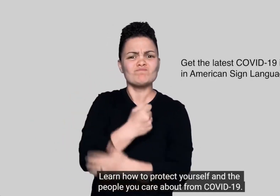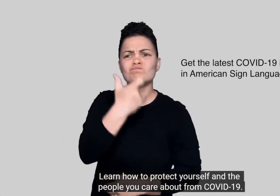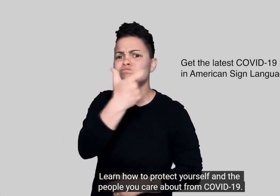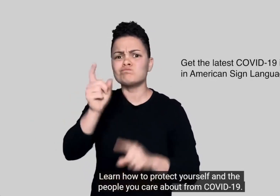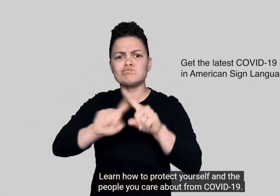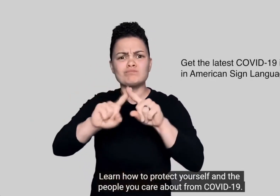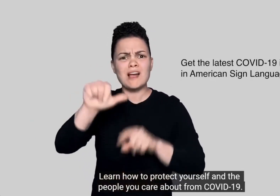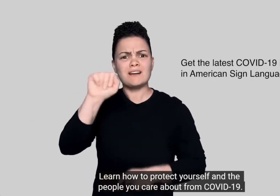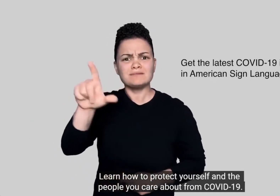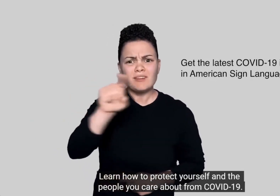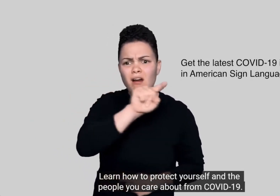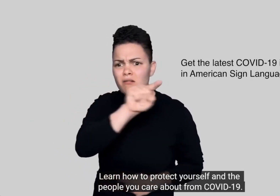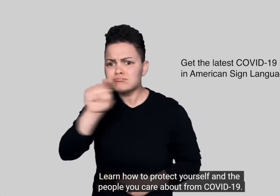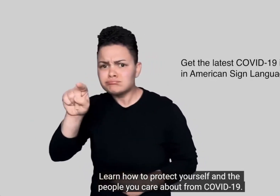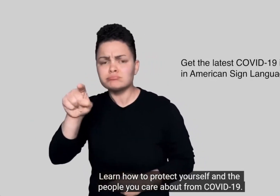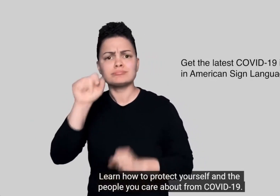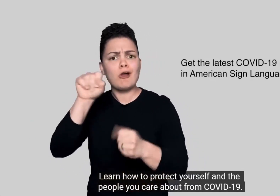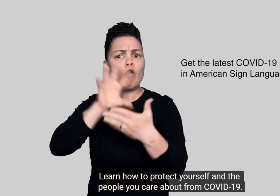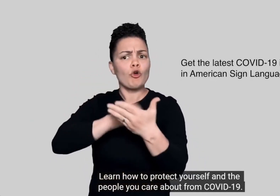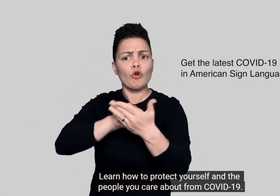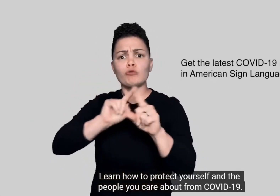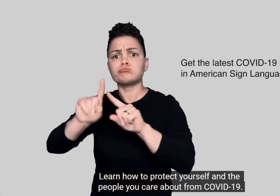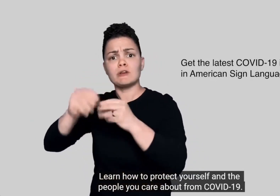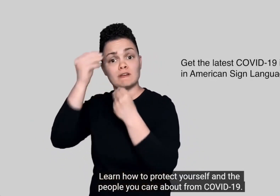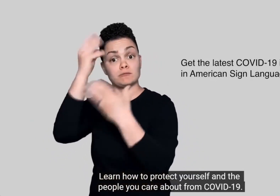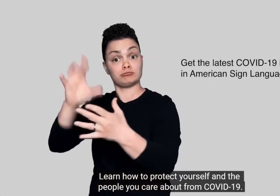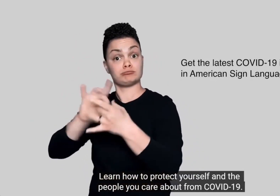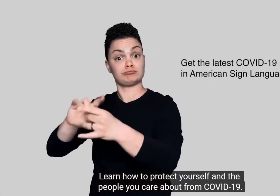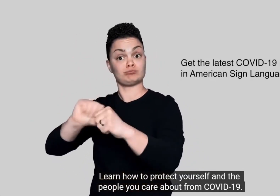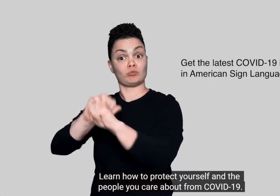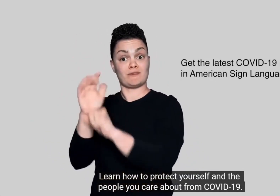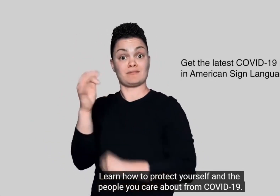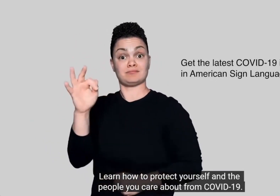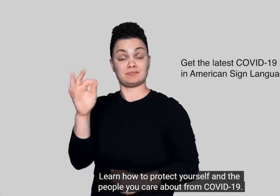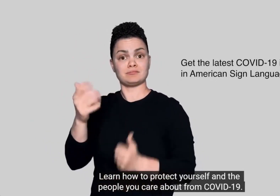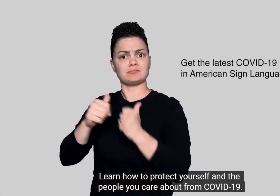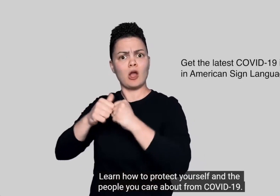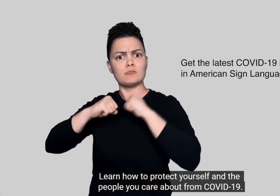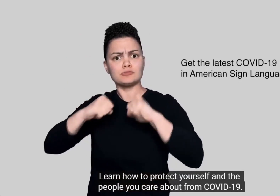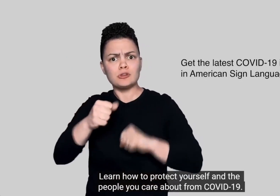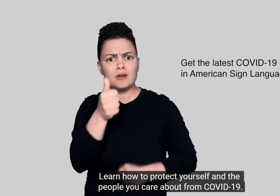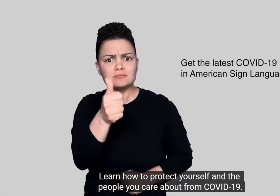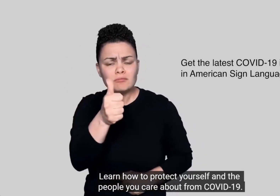Learn how to protect yourself and the people you care about from covid-19.